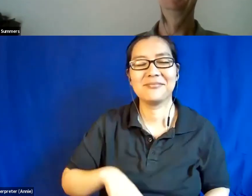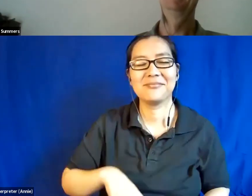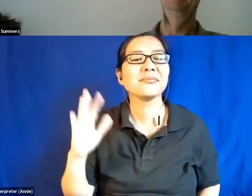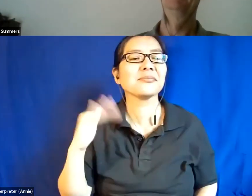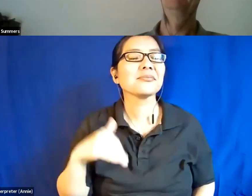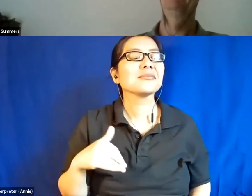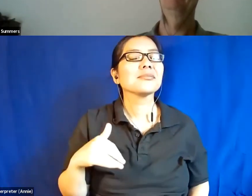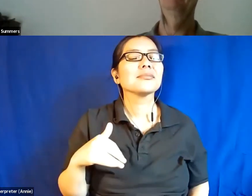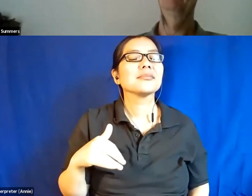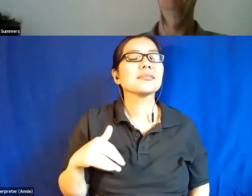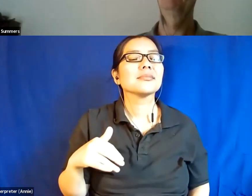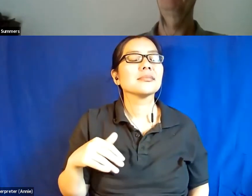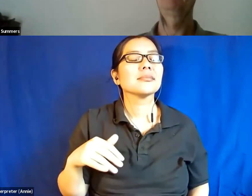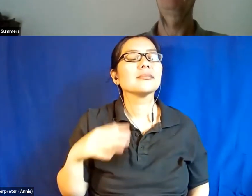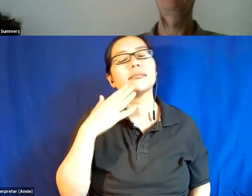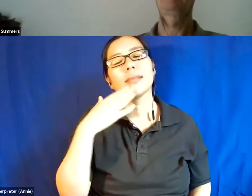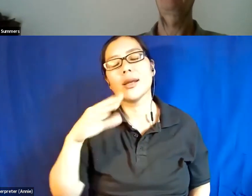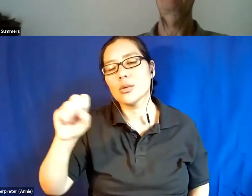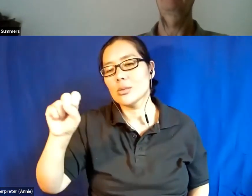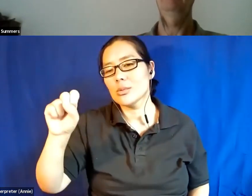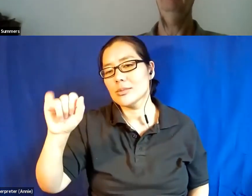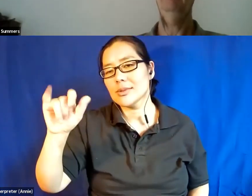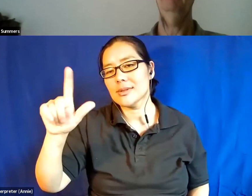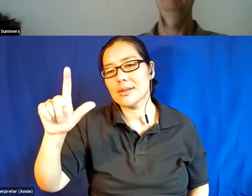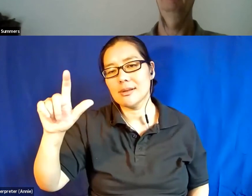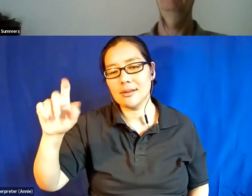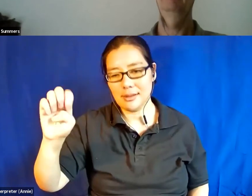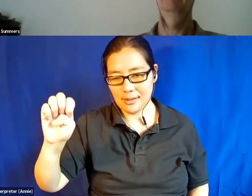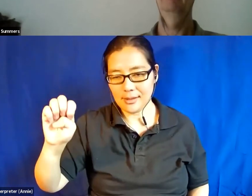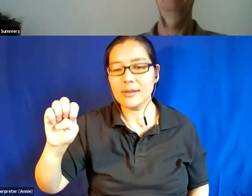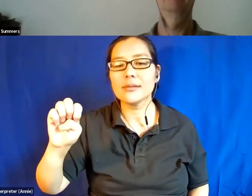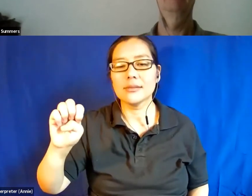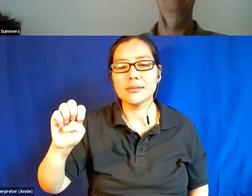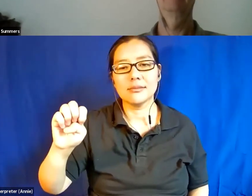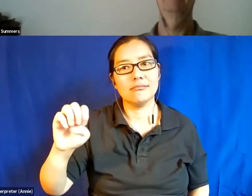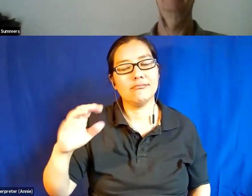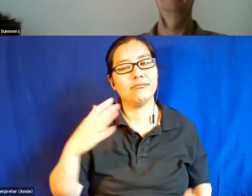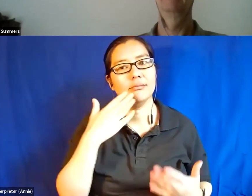I think you are right. I want to -- I